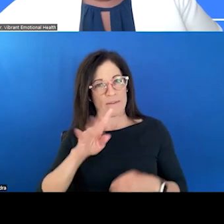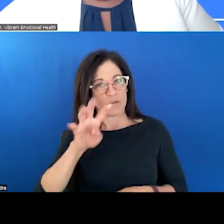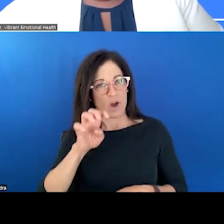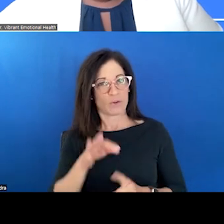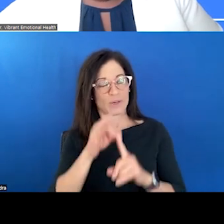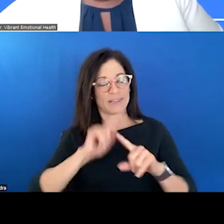HAS START THE IN 2020.